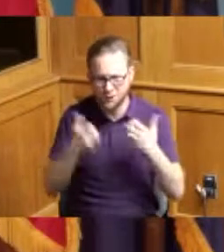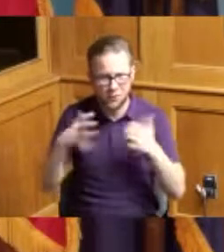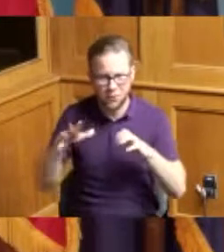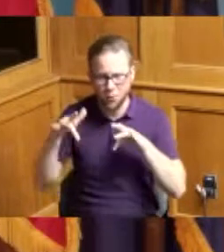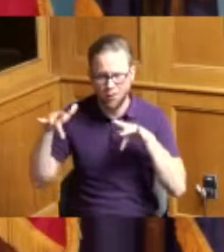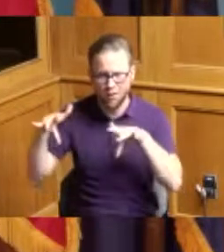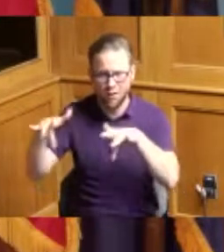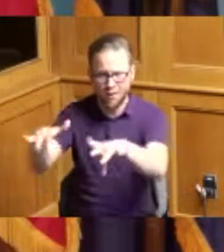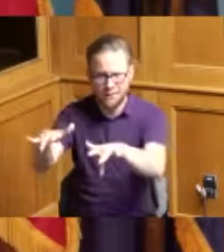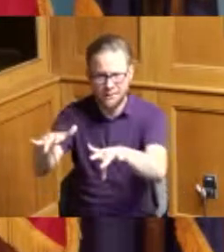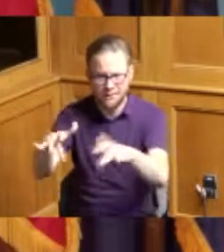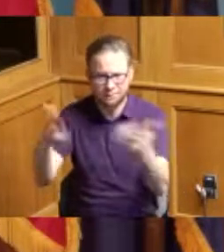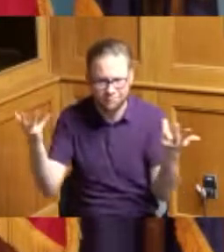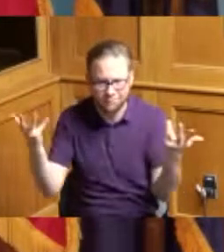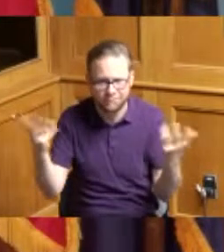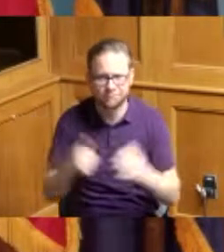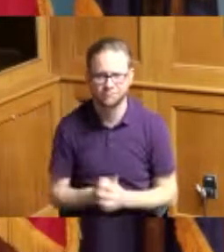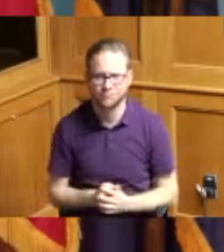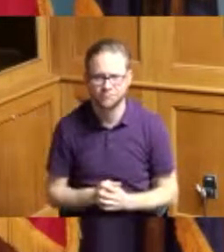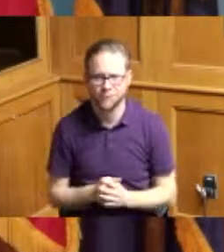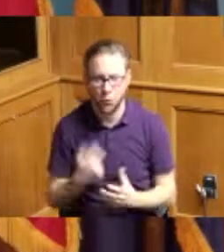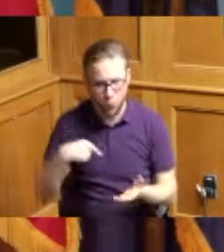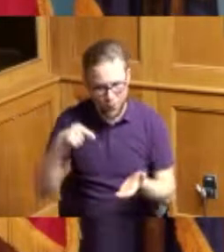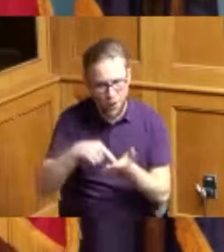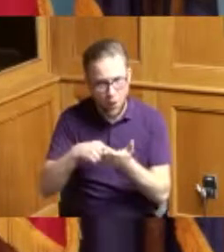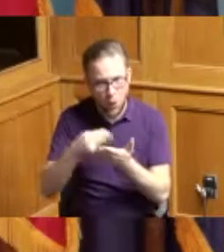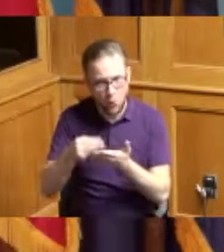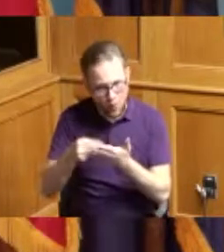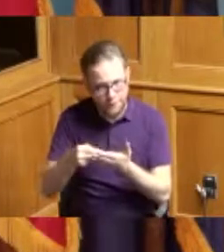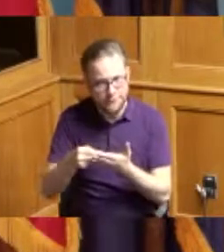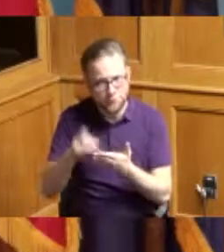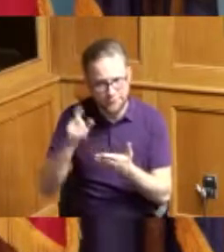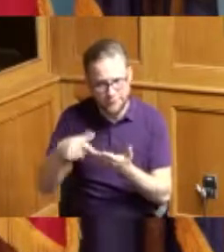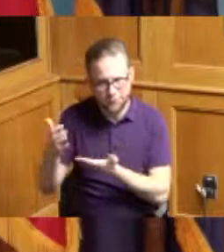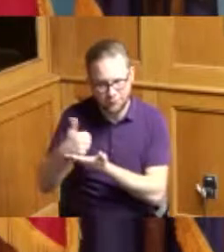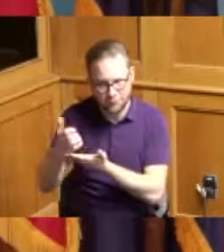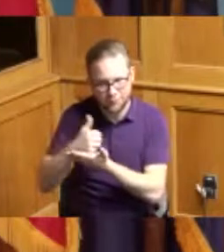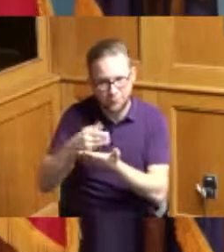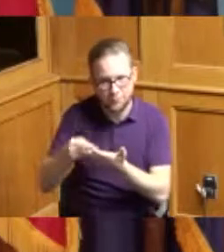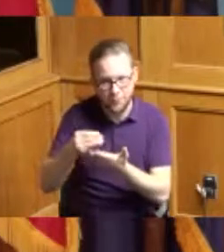we got dead on them and I do want to add that we will need security no matter what